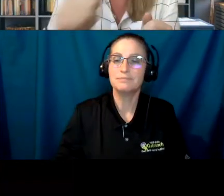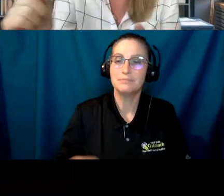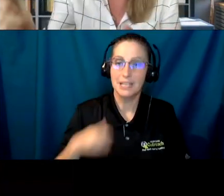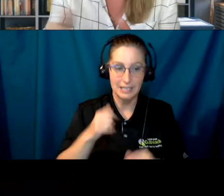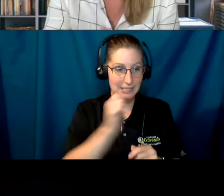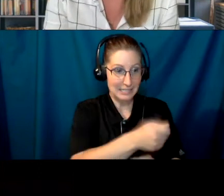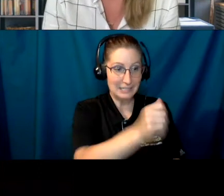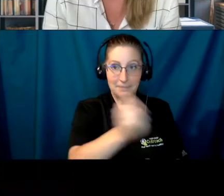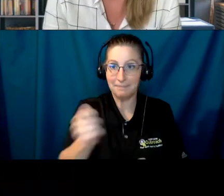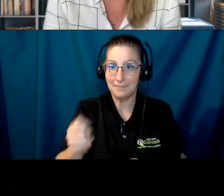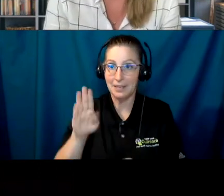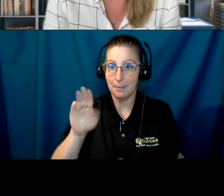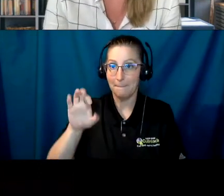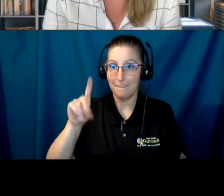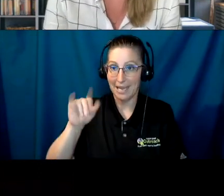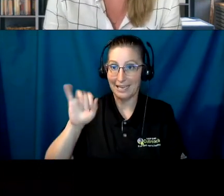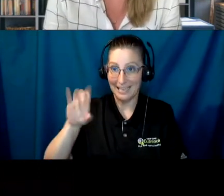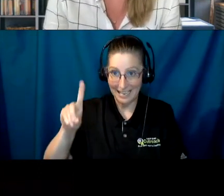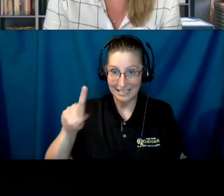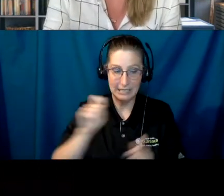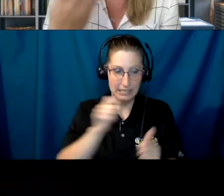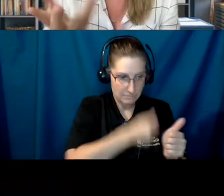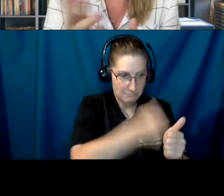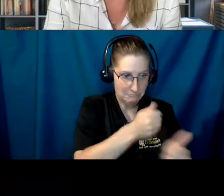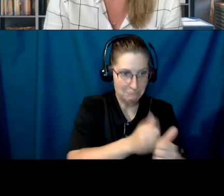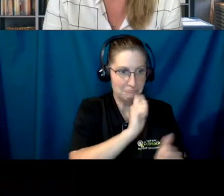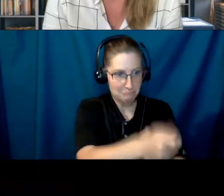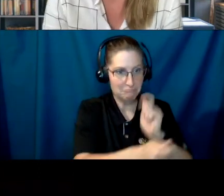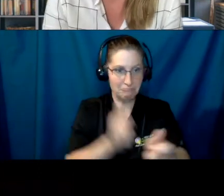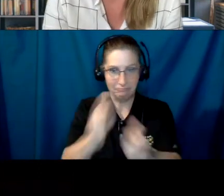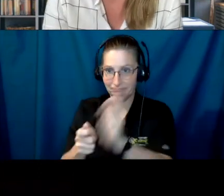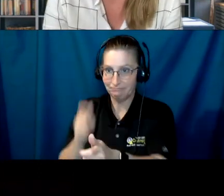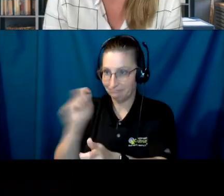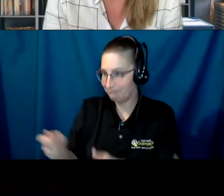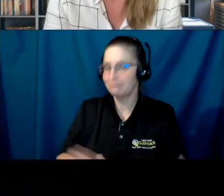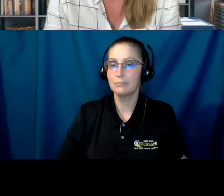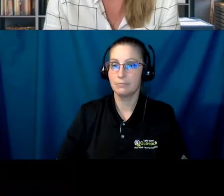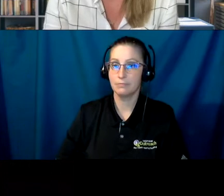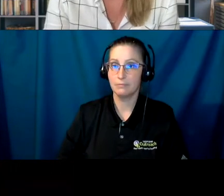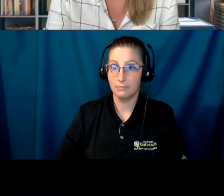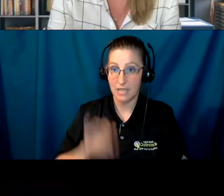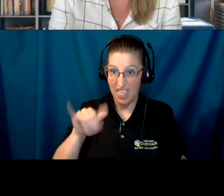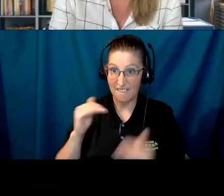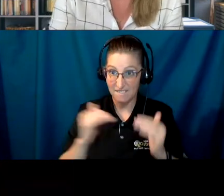band aid to all of them. And you know, says like, okay, is that fair? And usually students